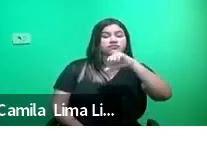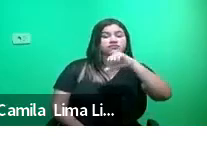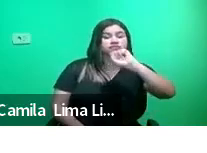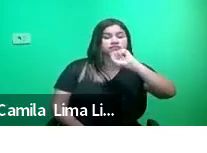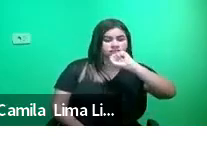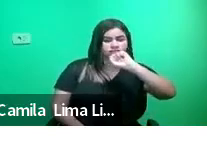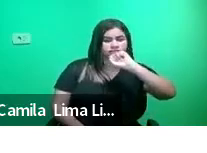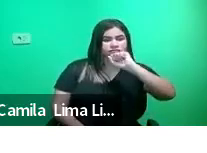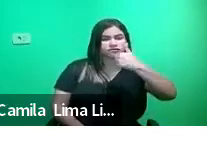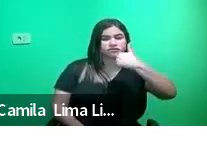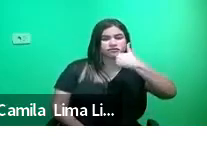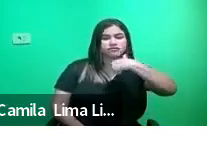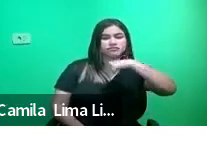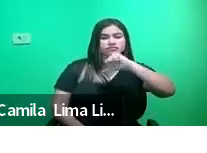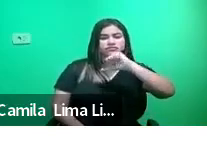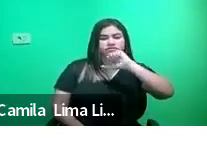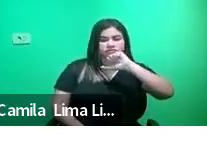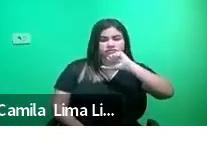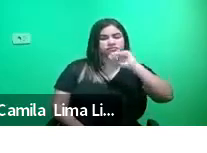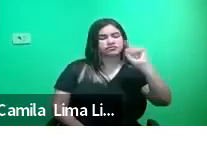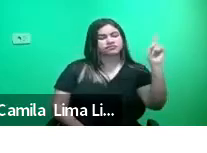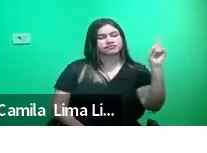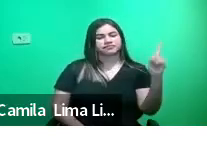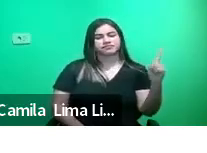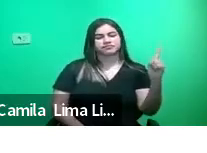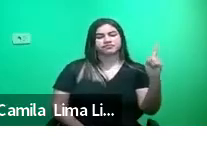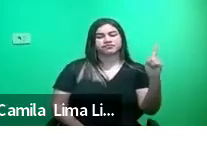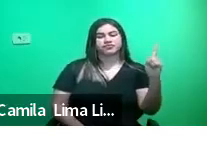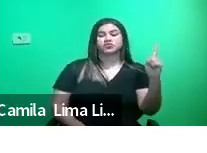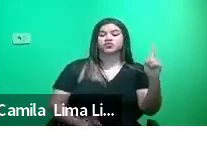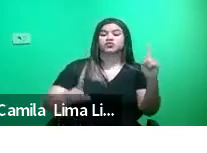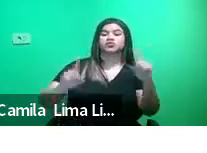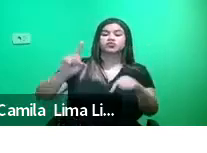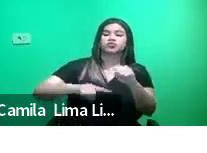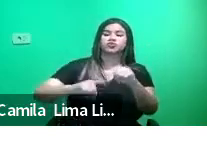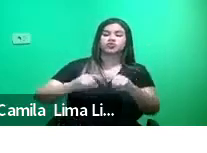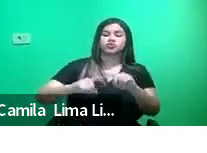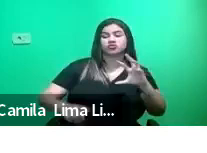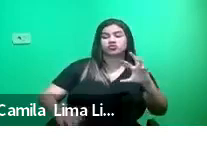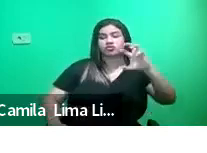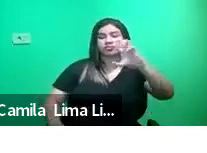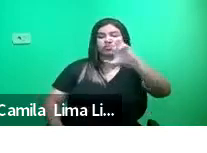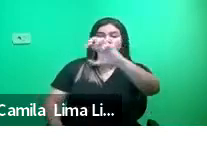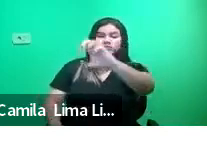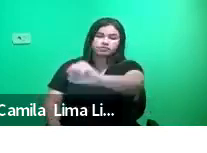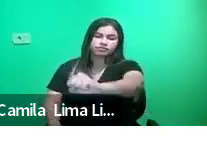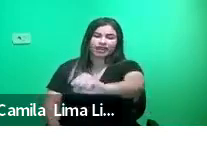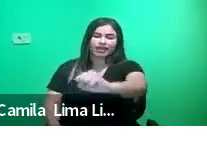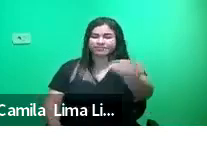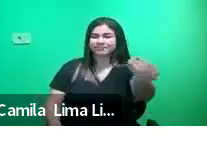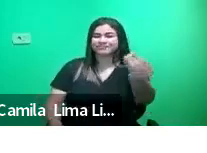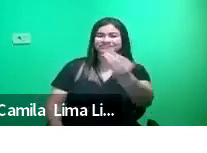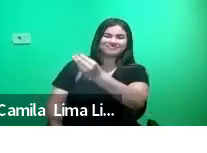appears an imperative kind racter is kind of what he's saying, Anyway, let's Anyway. let's let's assume that